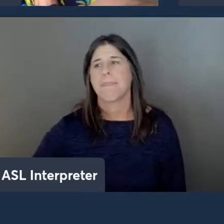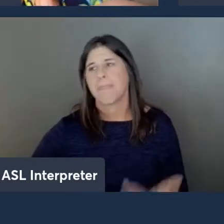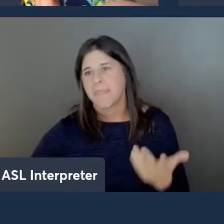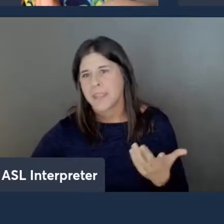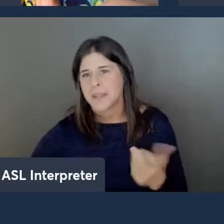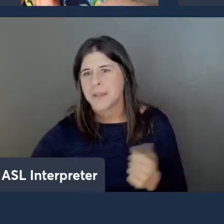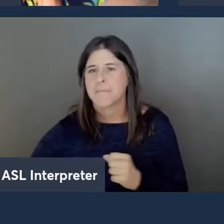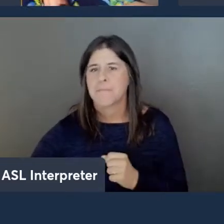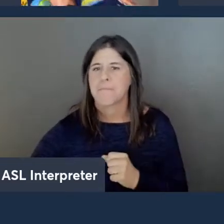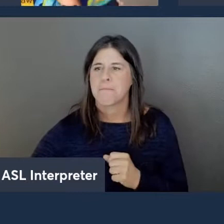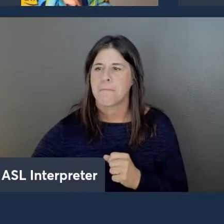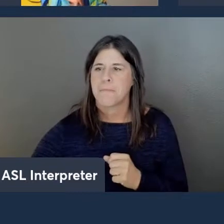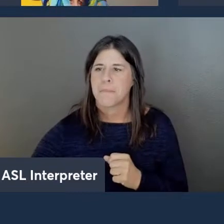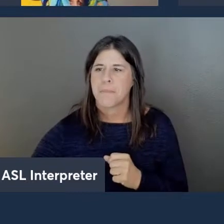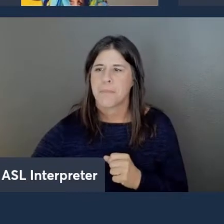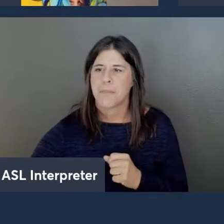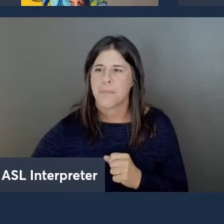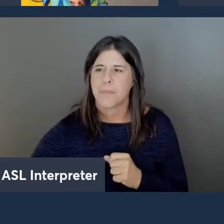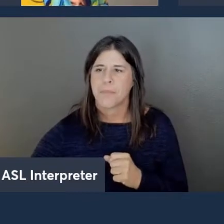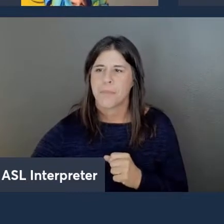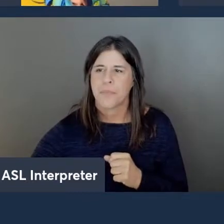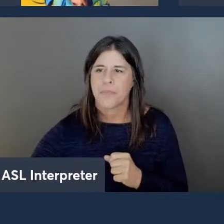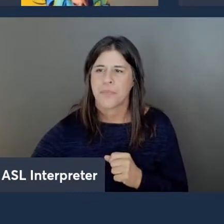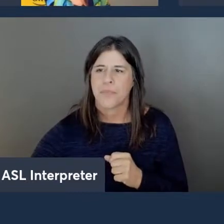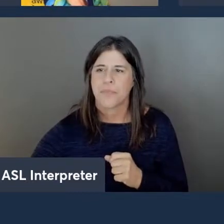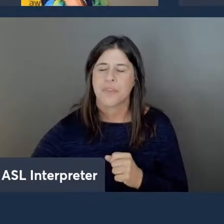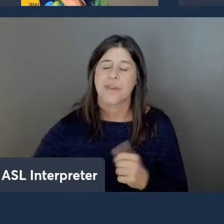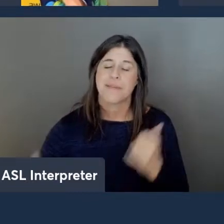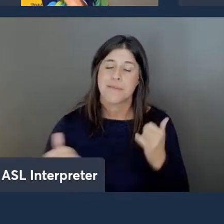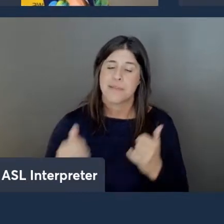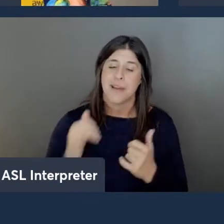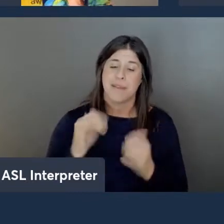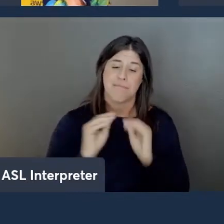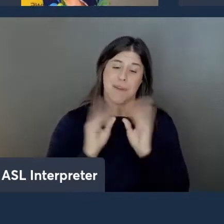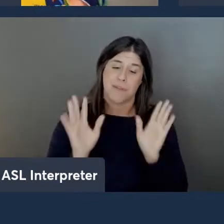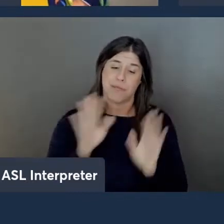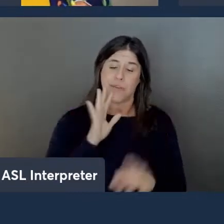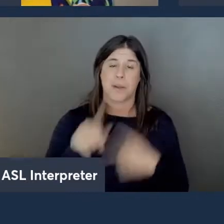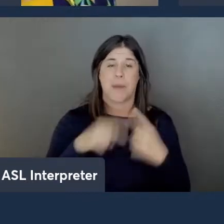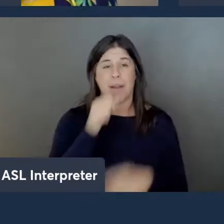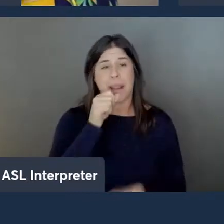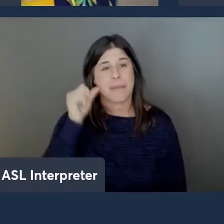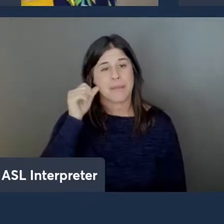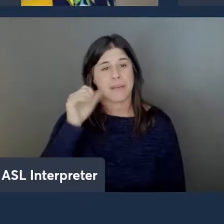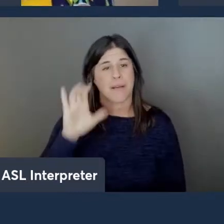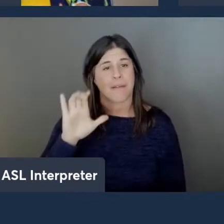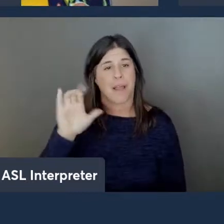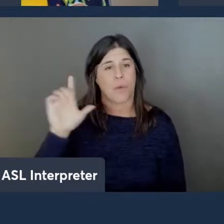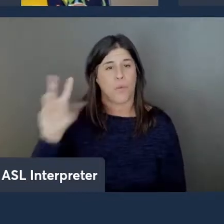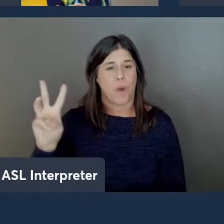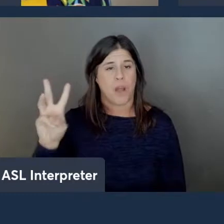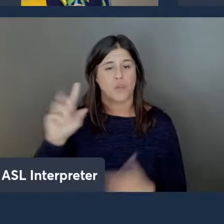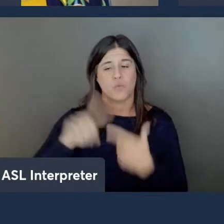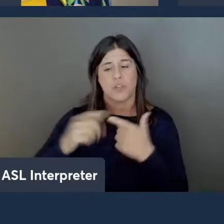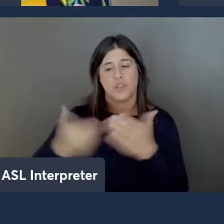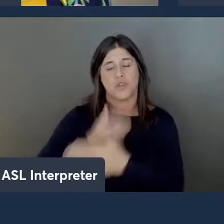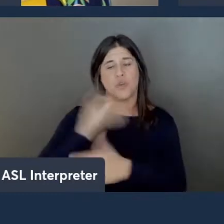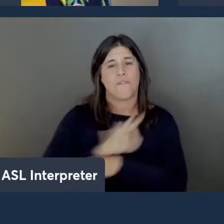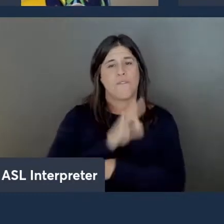about Amazon CloudWatch Evidently, which is a new feature of CloudWatches digital experience monitoring capability.